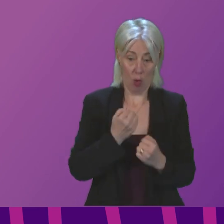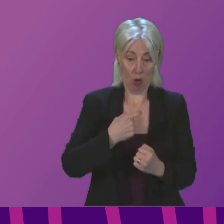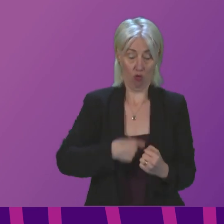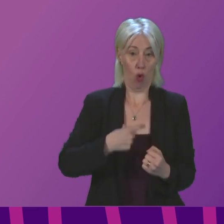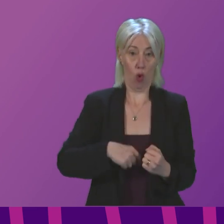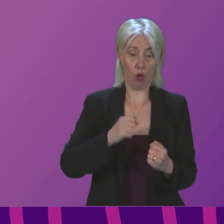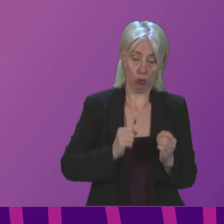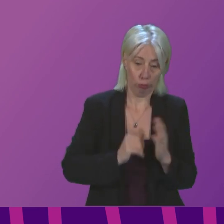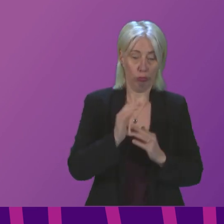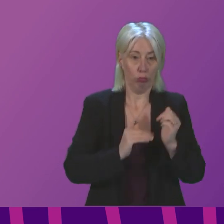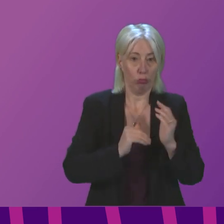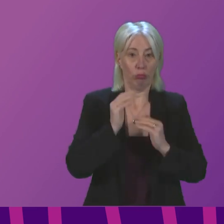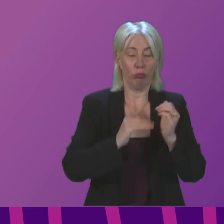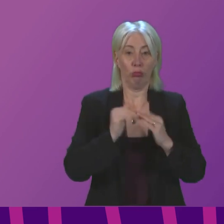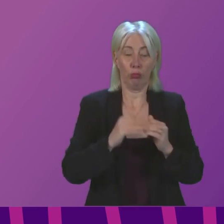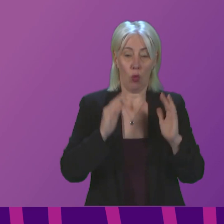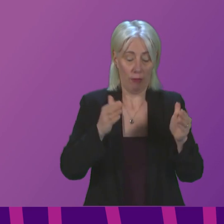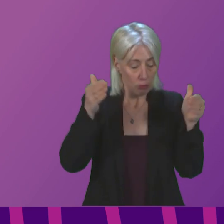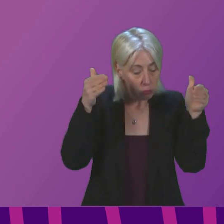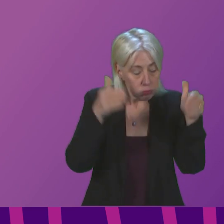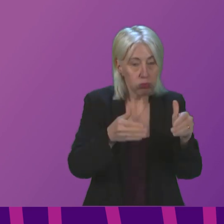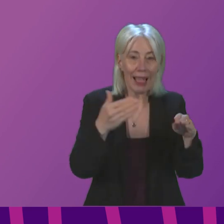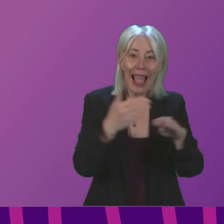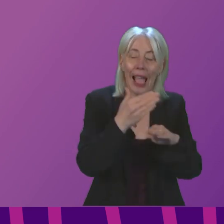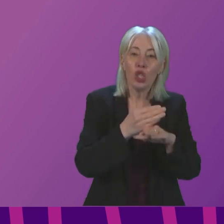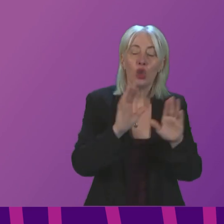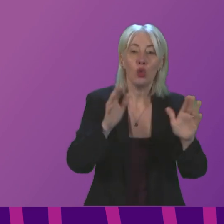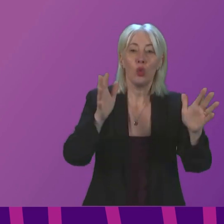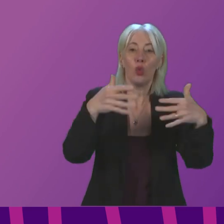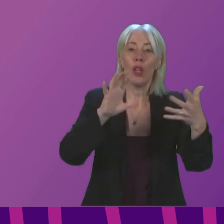It is really important that we focus on actions to mitigate climate change and to help countries